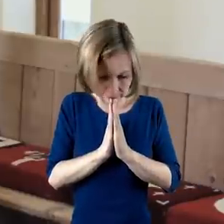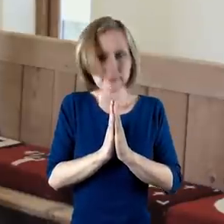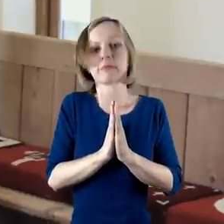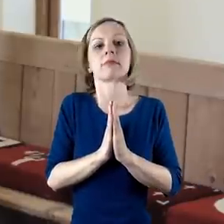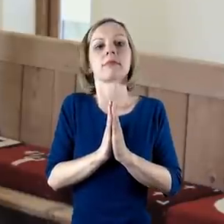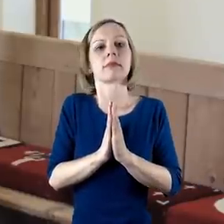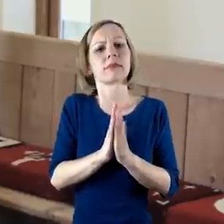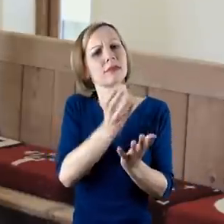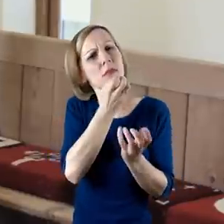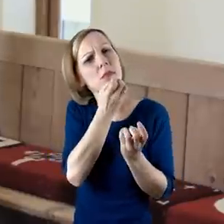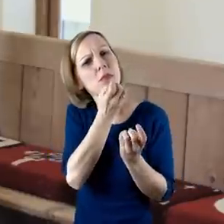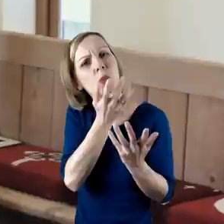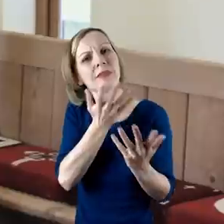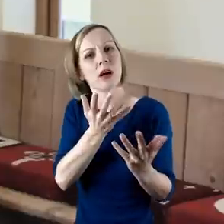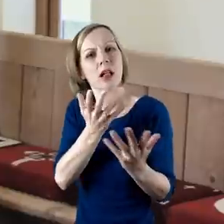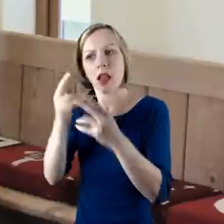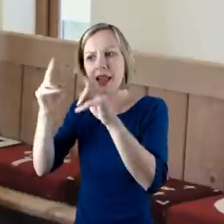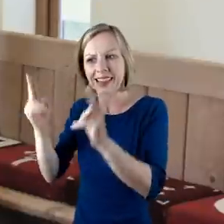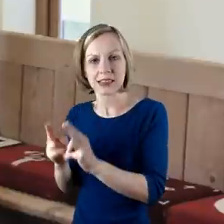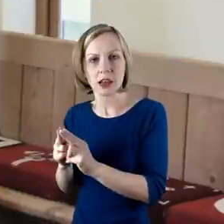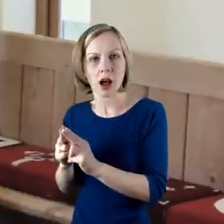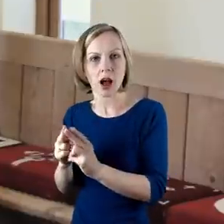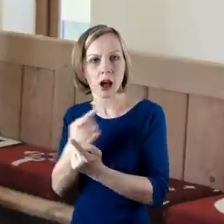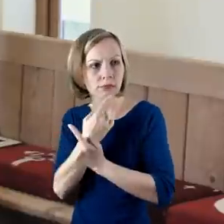A beautiful dharmic greeting that says,